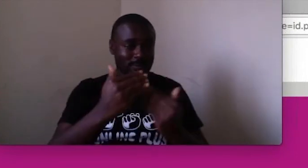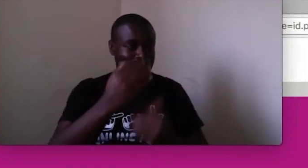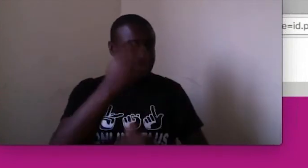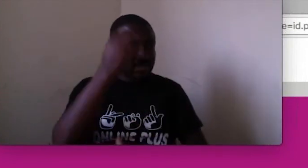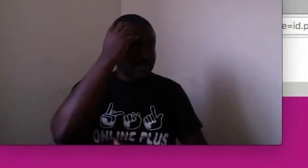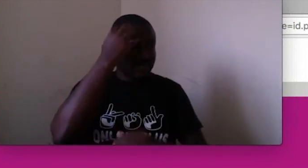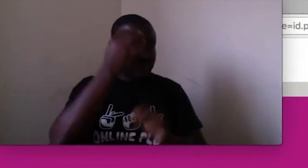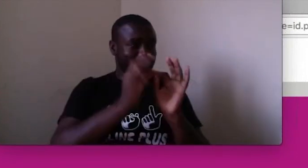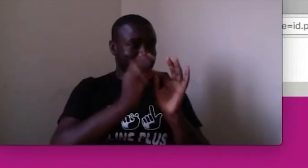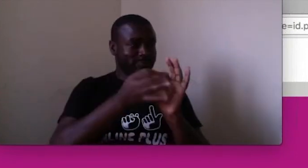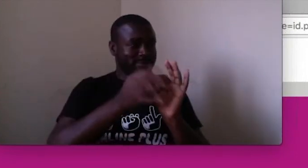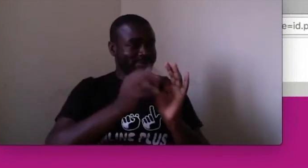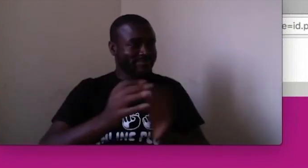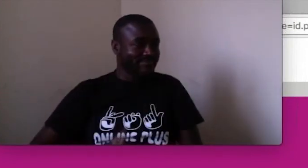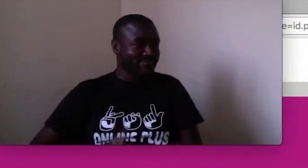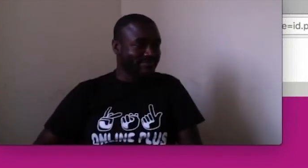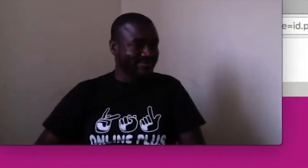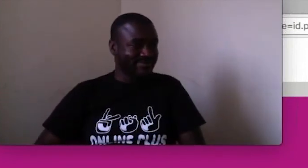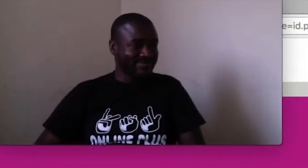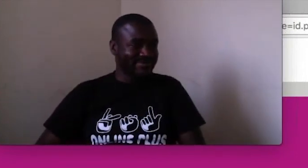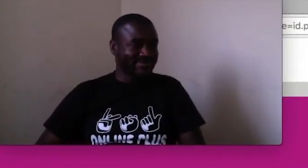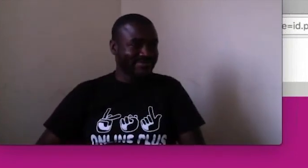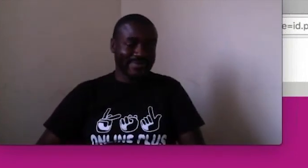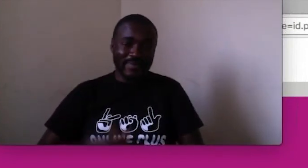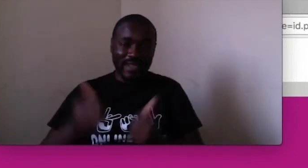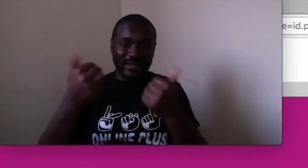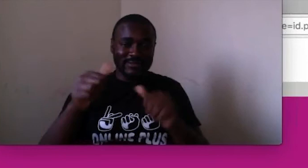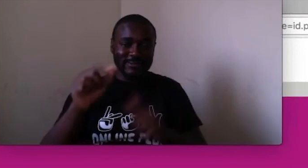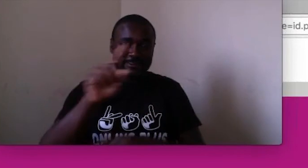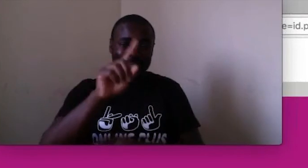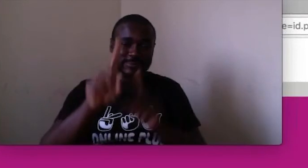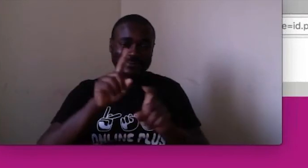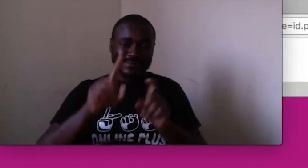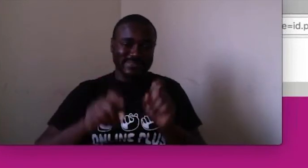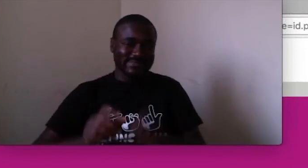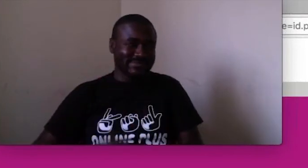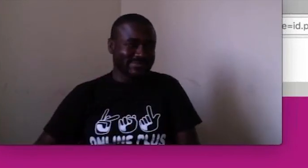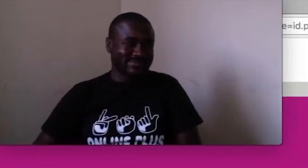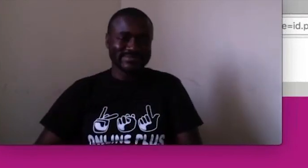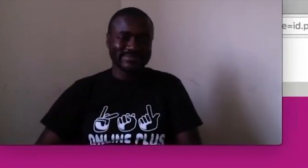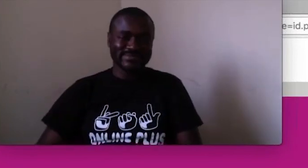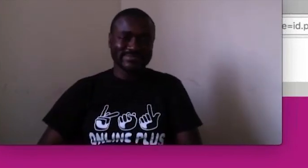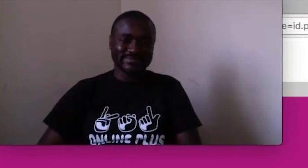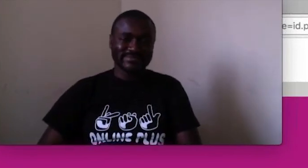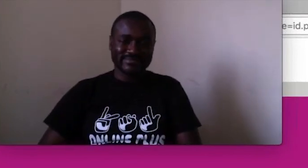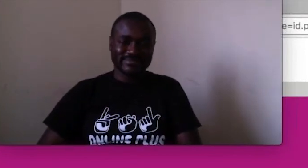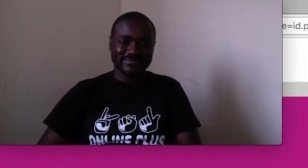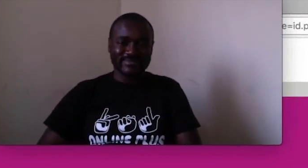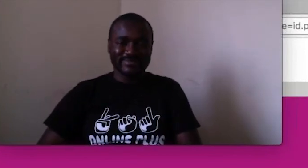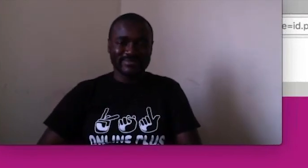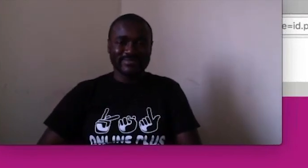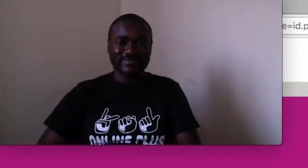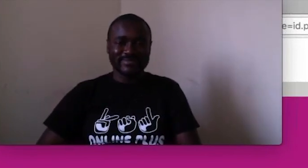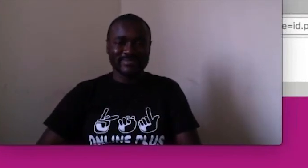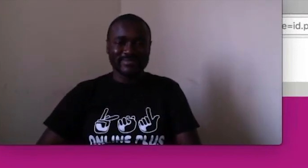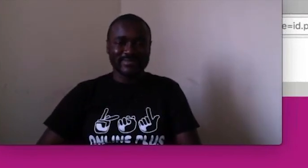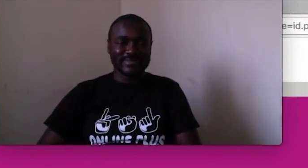I also want to thank Silvia my interpreter for interpreting I now welcome any questions you may have